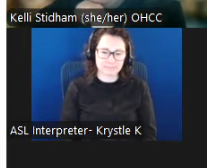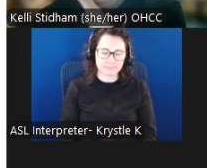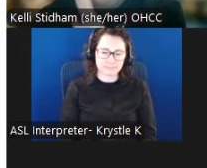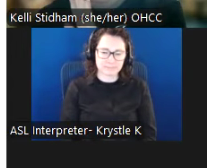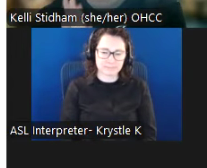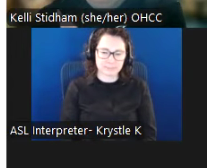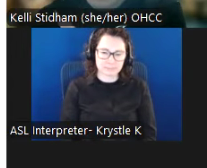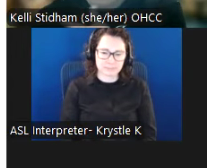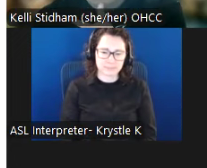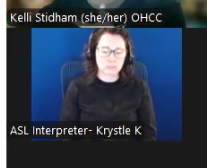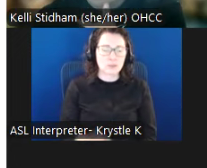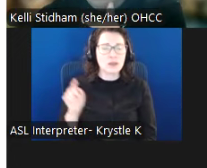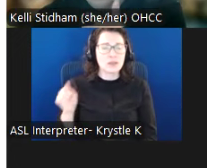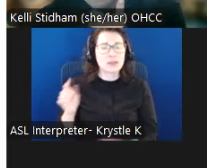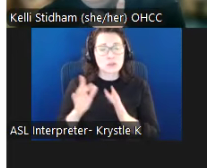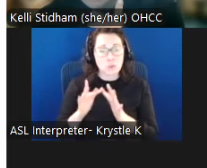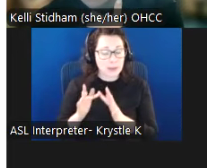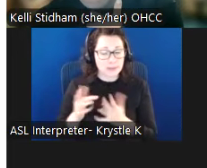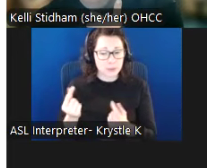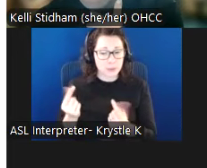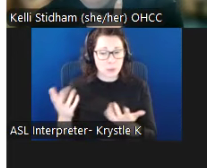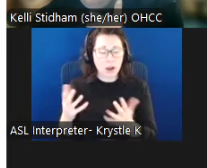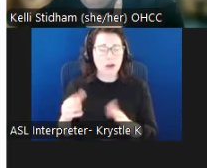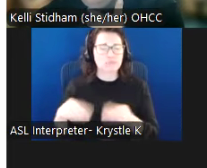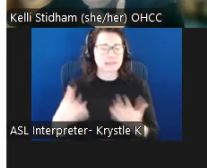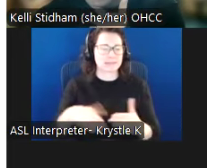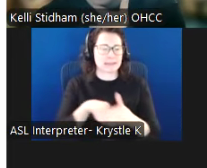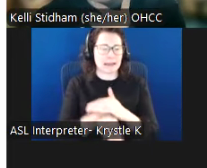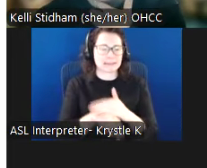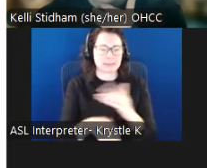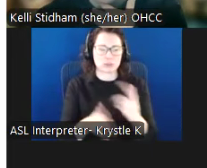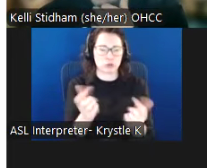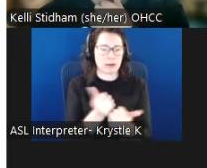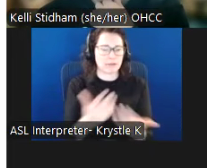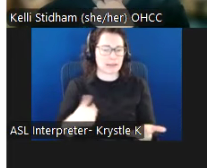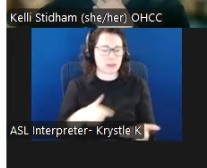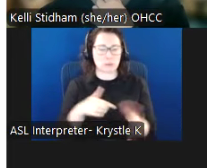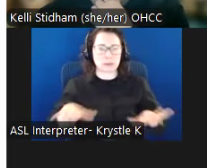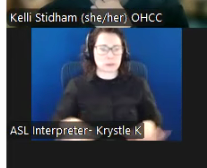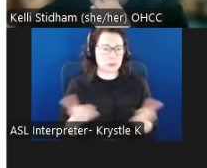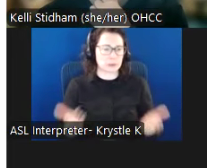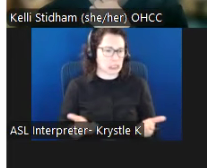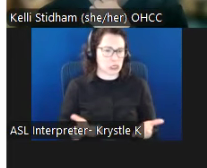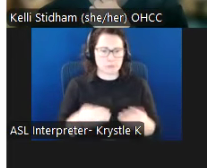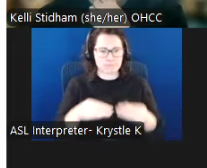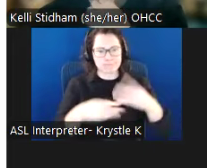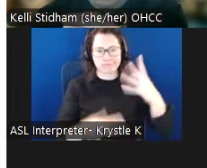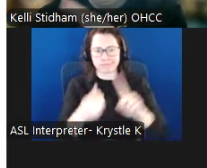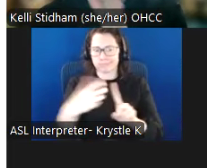gives access to pretty much all all that